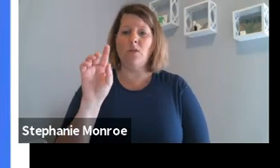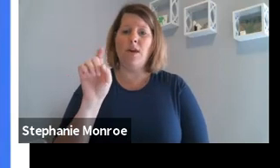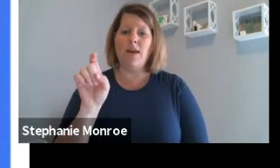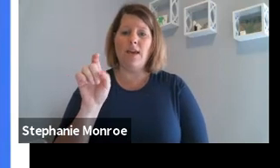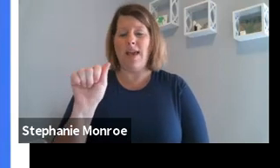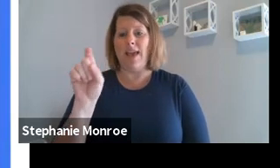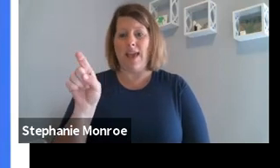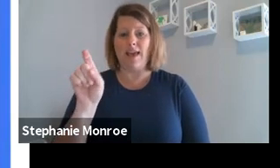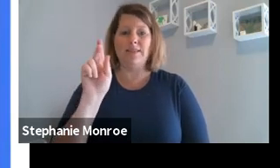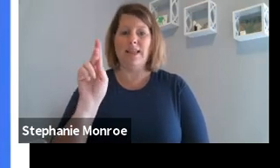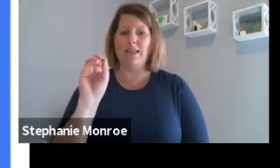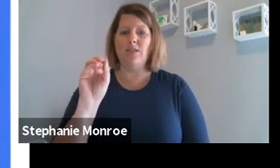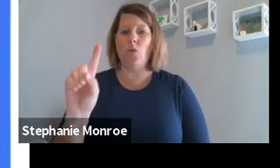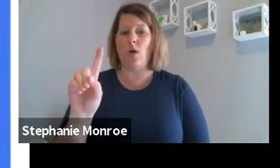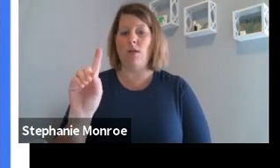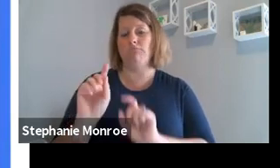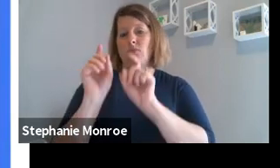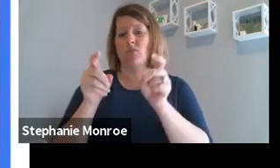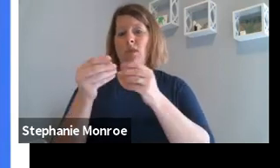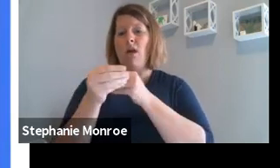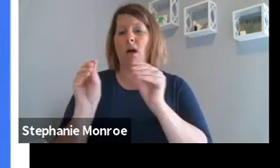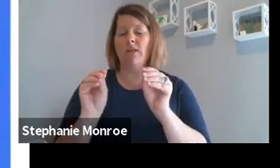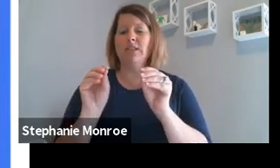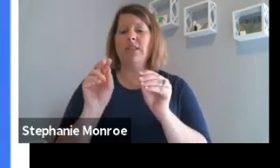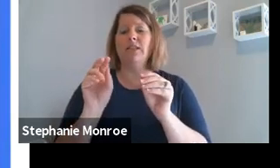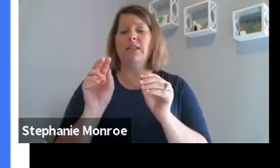awarded by the Office on Violence Against Women, US Department of Justice.